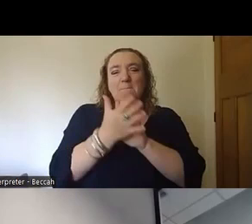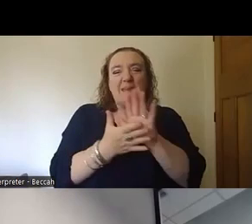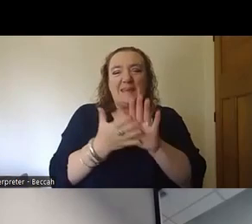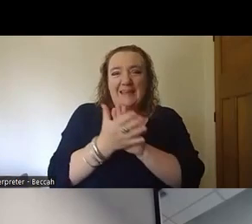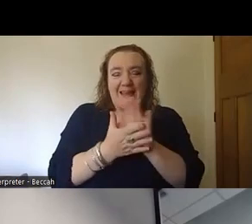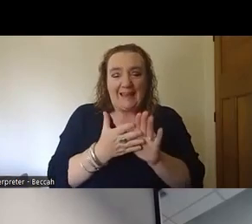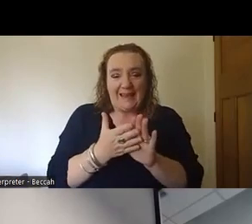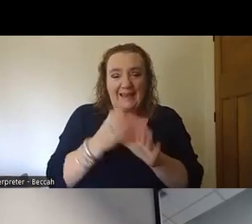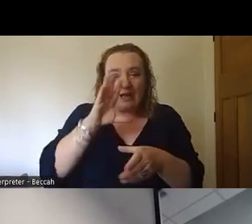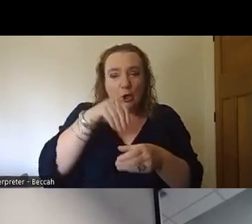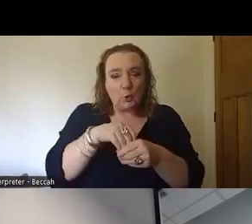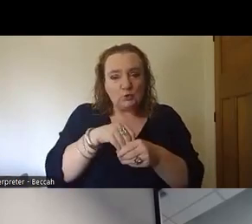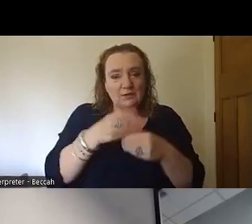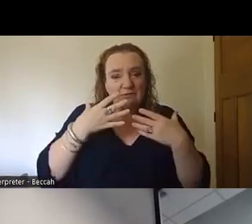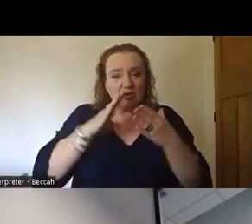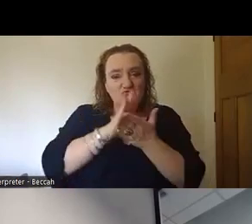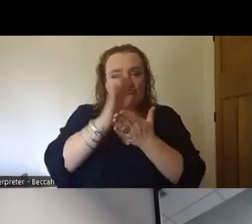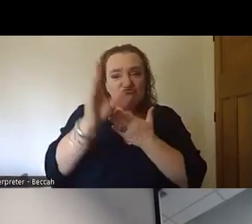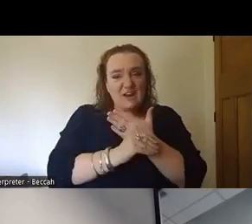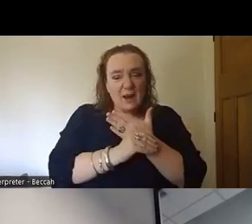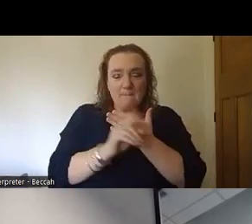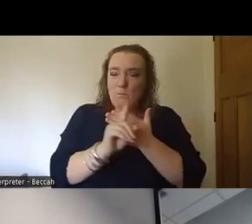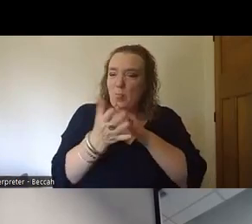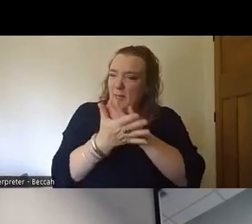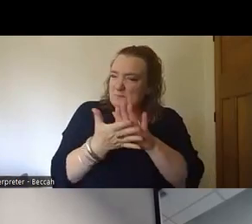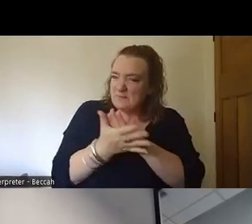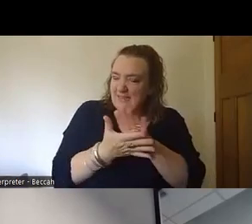And this is taken from some of the OECD work